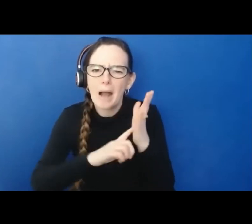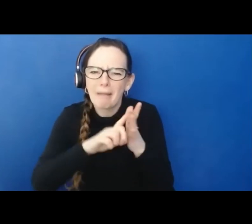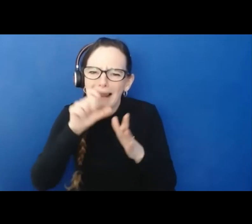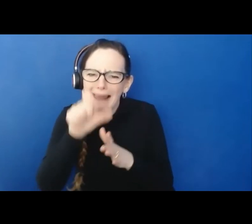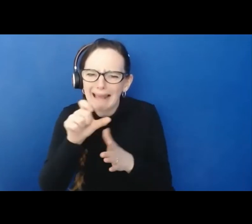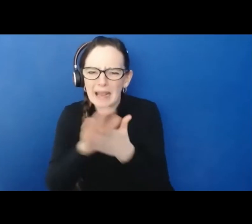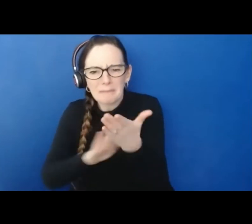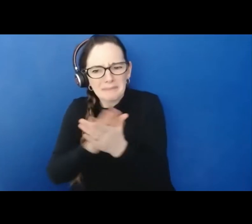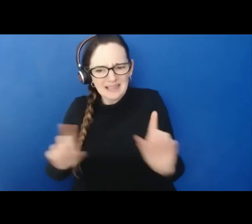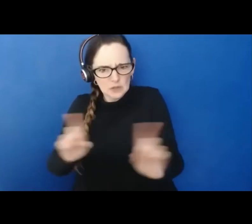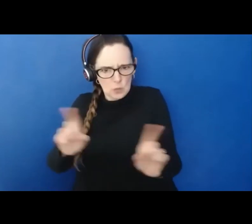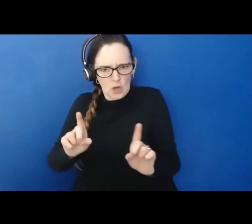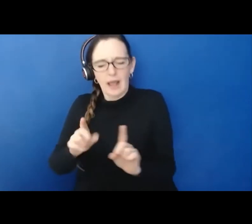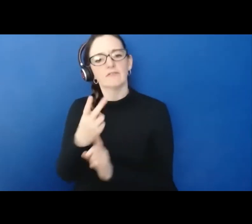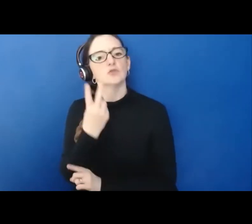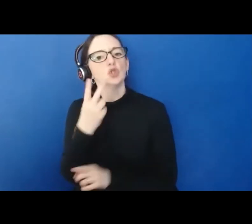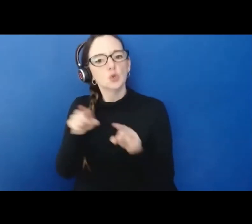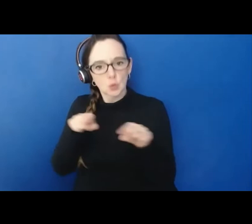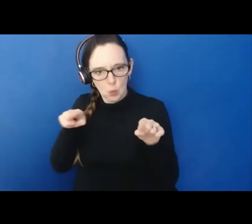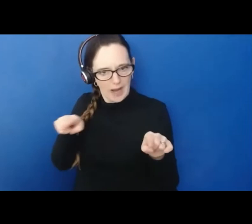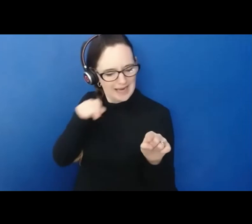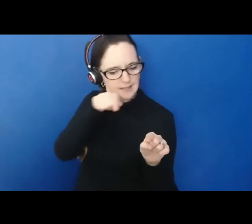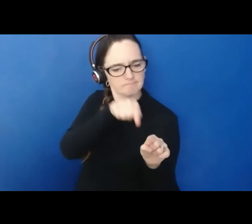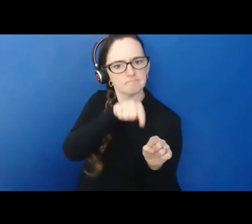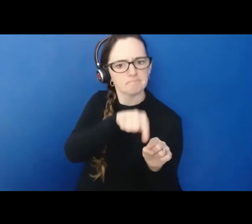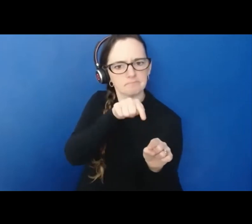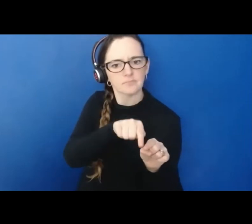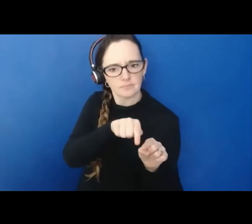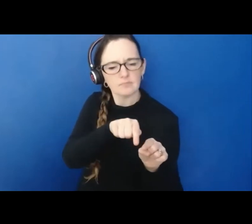about it in two ways. There's one, which is the public as a type